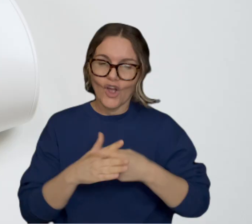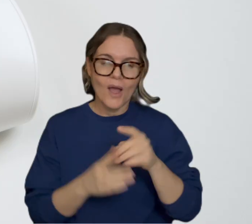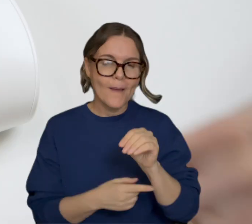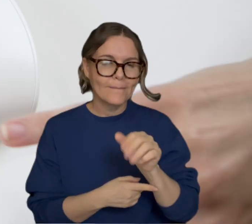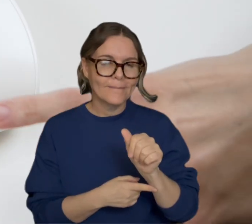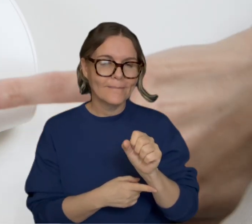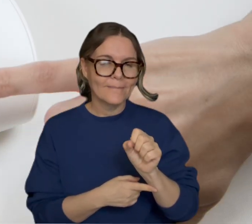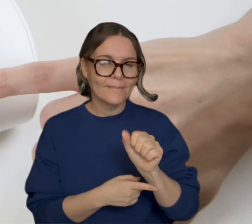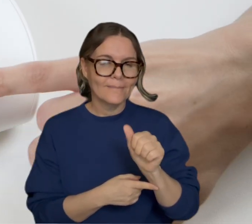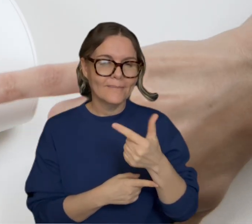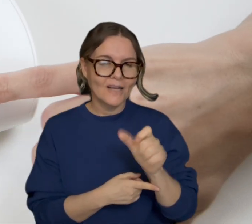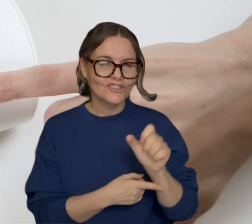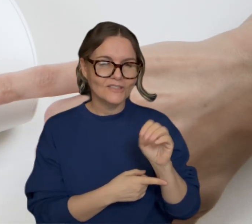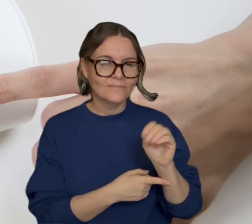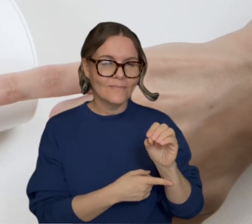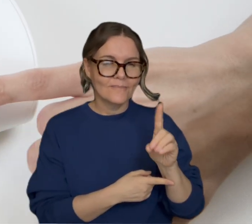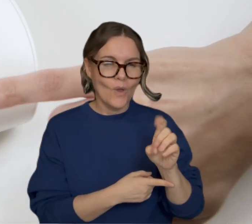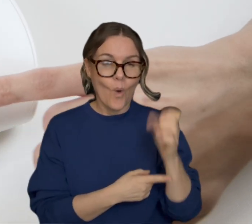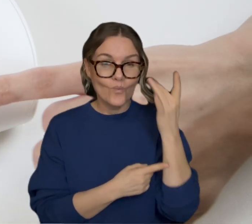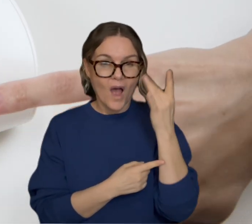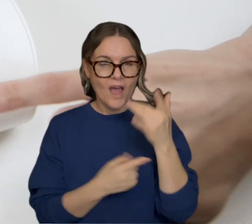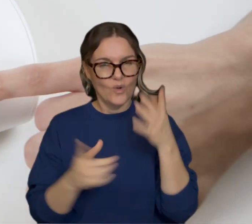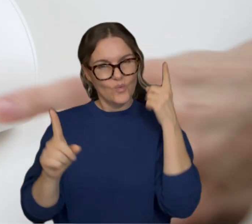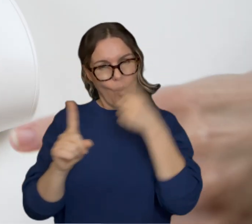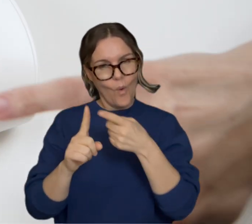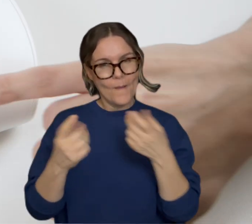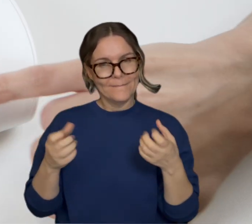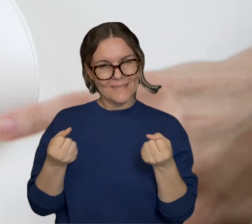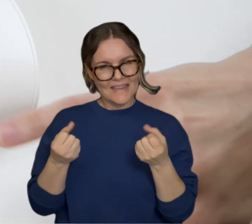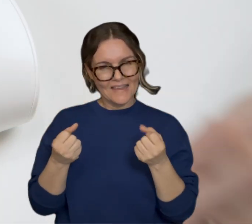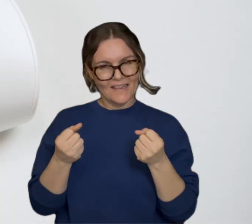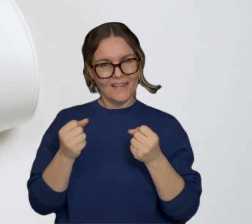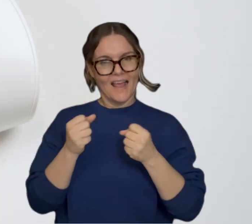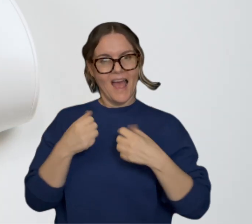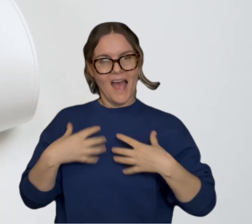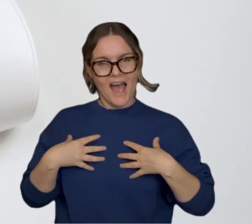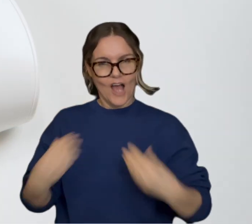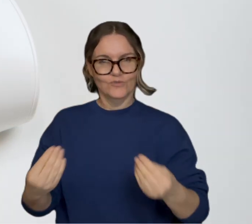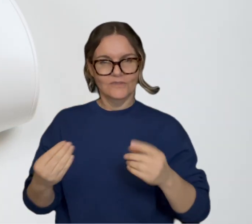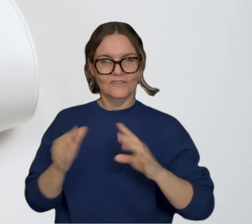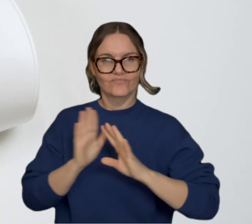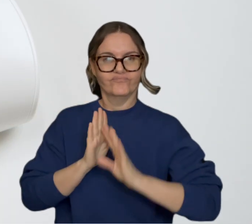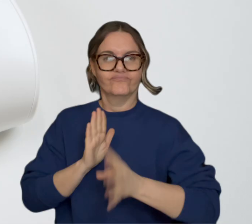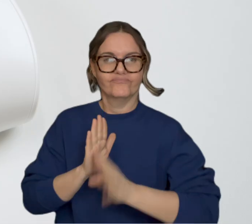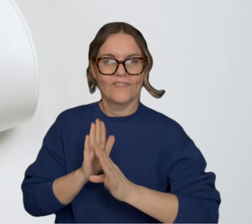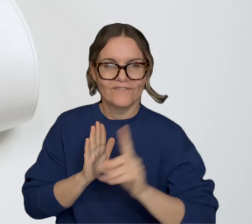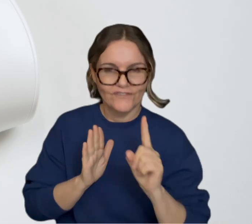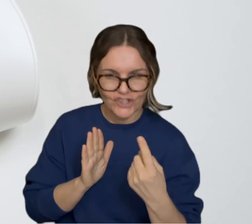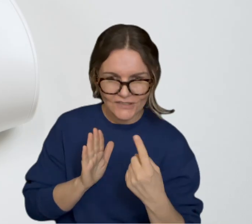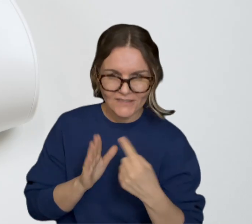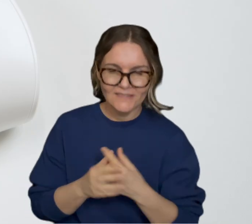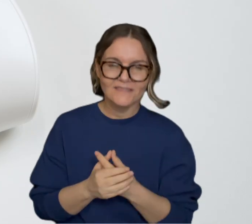to start in massage mode to initiate your let down or get your milk to start flowing once your